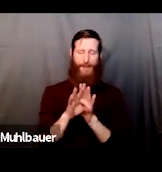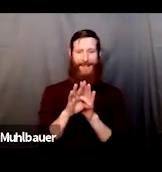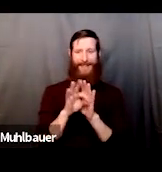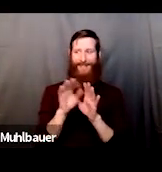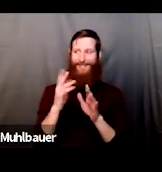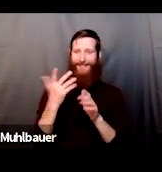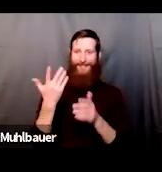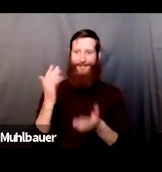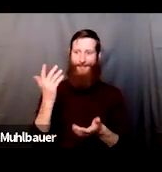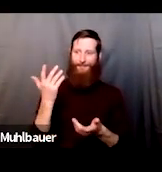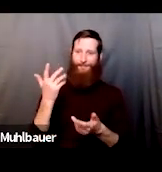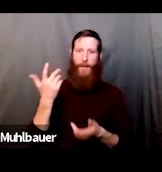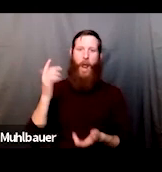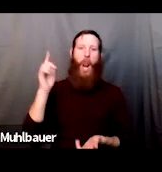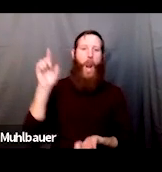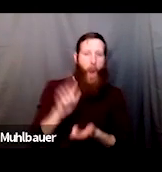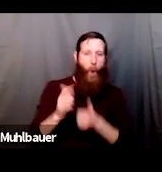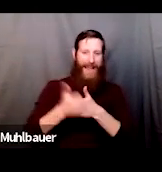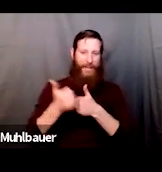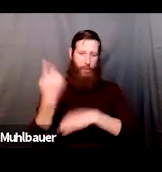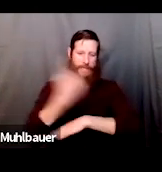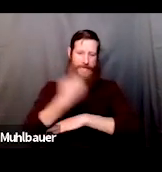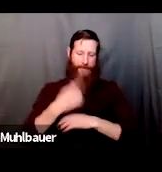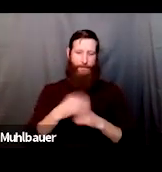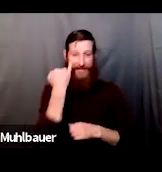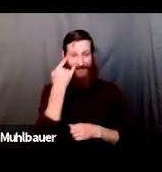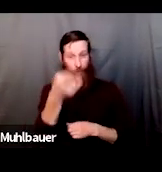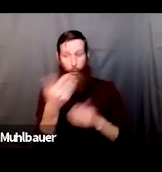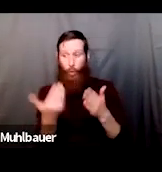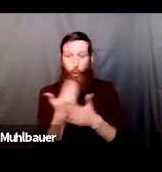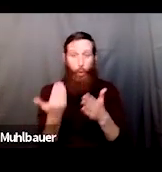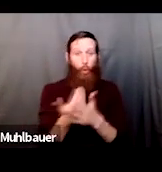When you are new to the backcountry or new to using the avalanche forecast